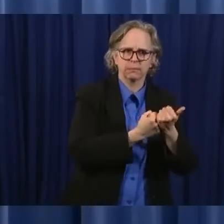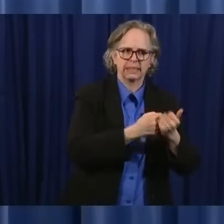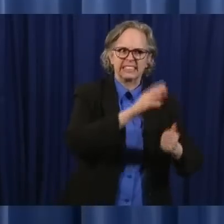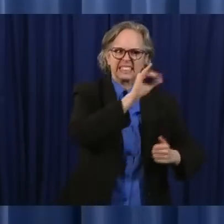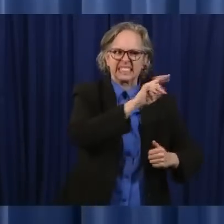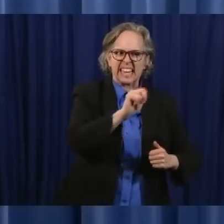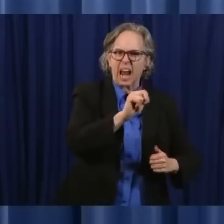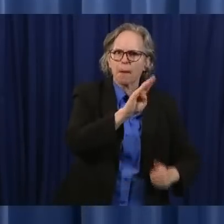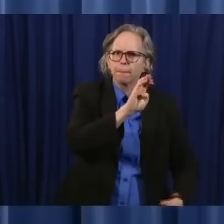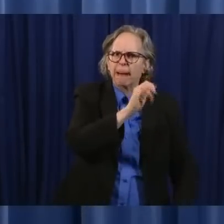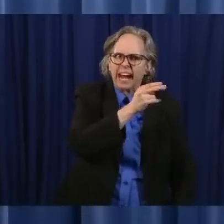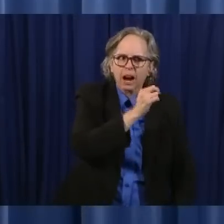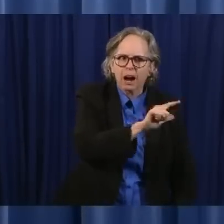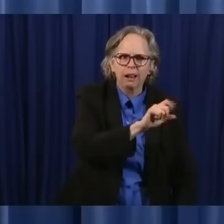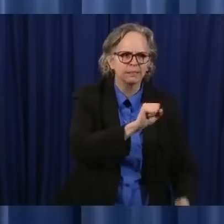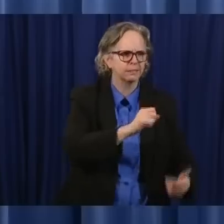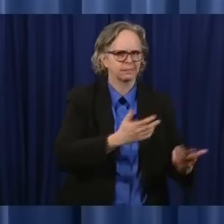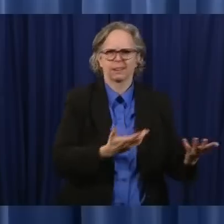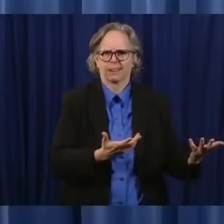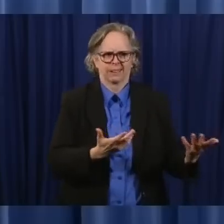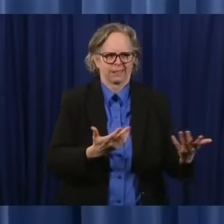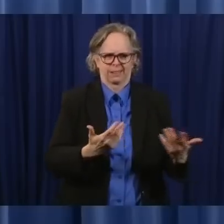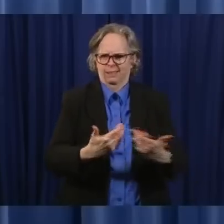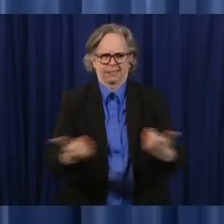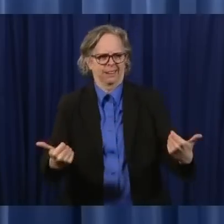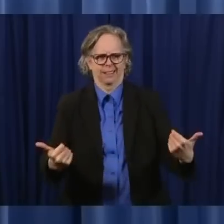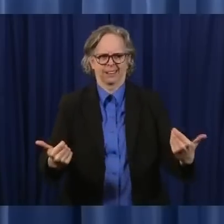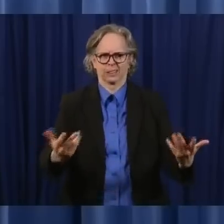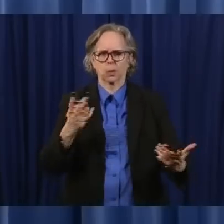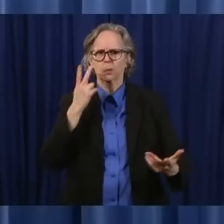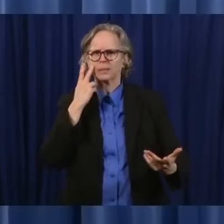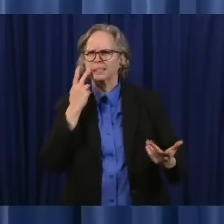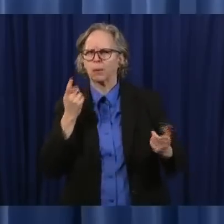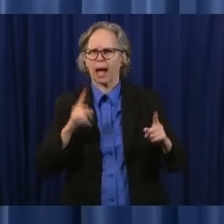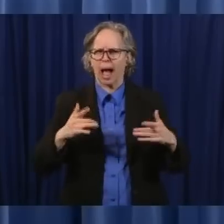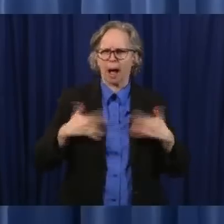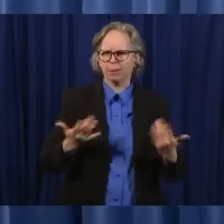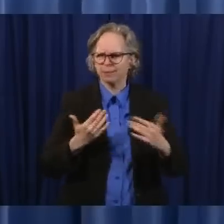GRADY'S MOM IS A RED SPENT AND THE BENGALS FAN.